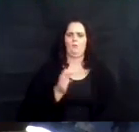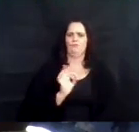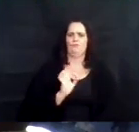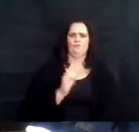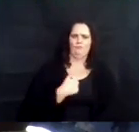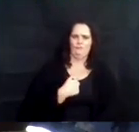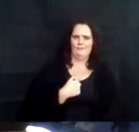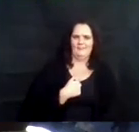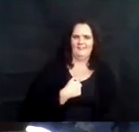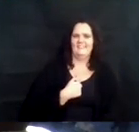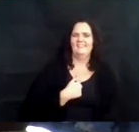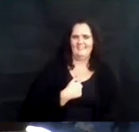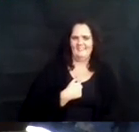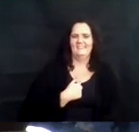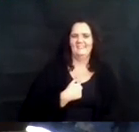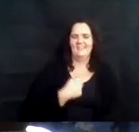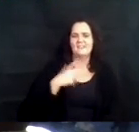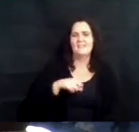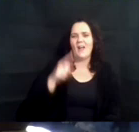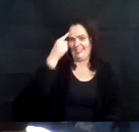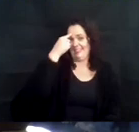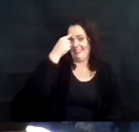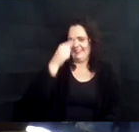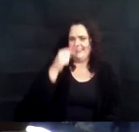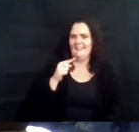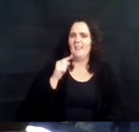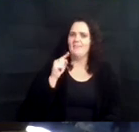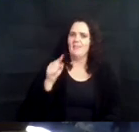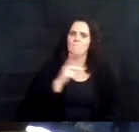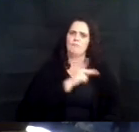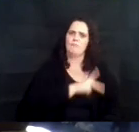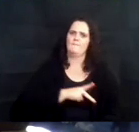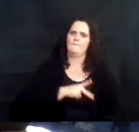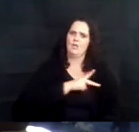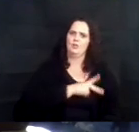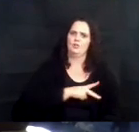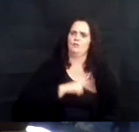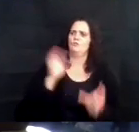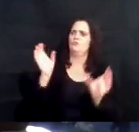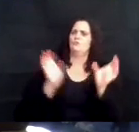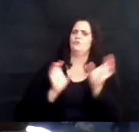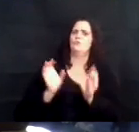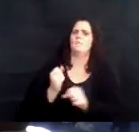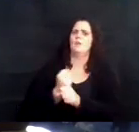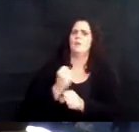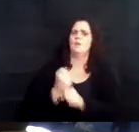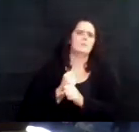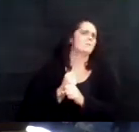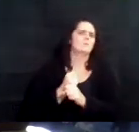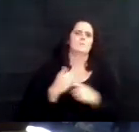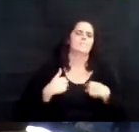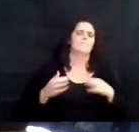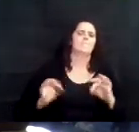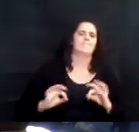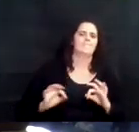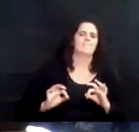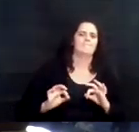of animation as a professional class. And, just let's throw this out here right at the beginning this term ‘motion drawing’ that I'm using for this week is a term